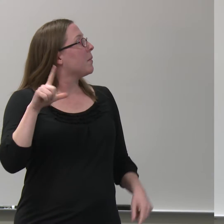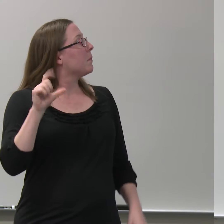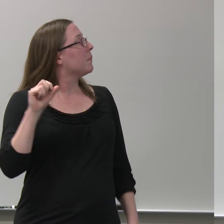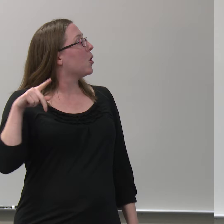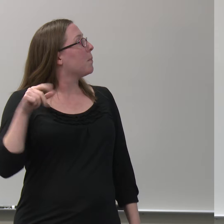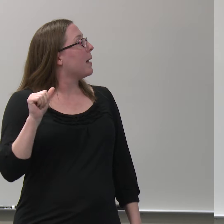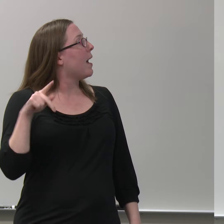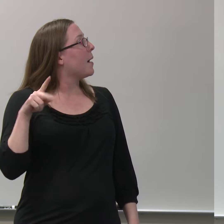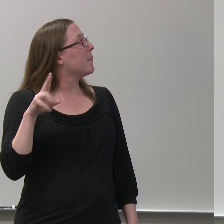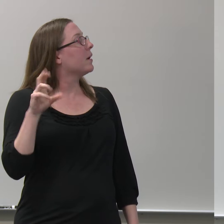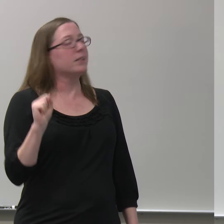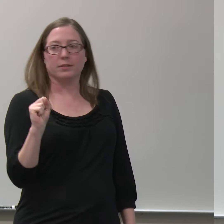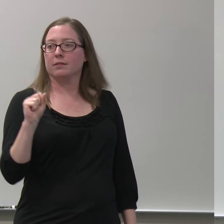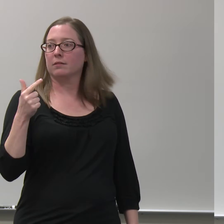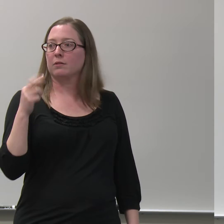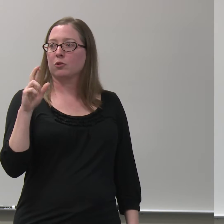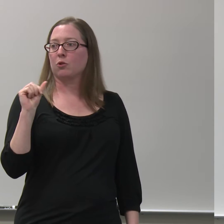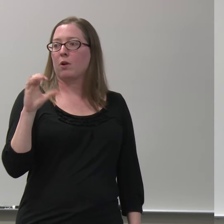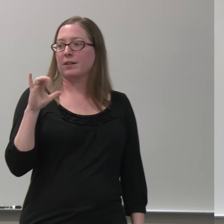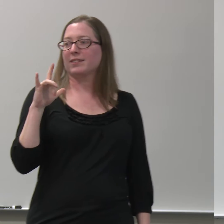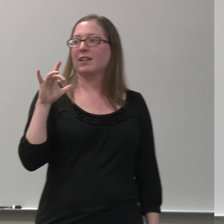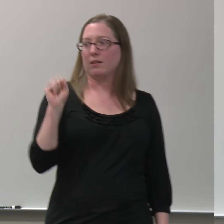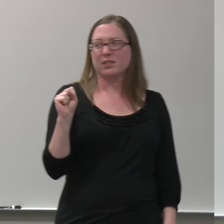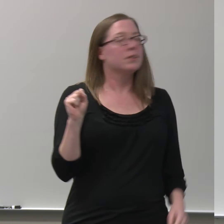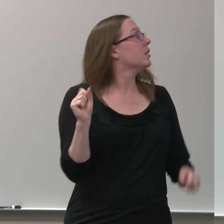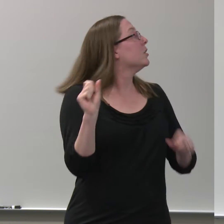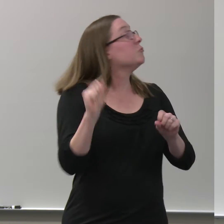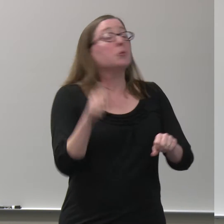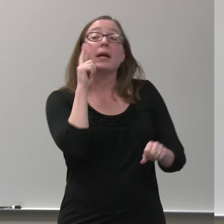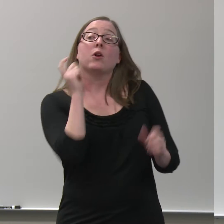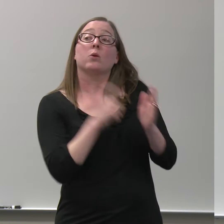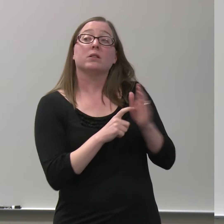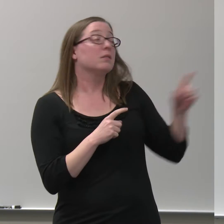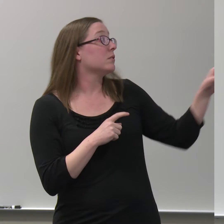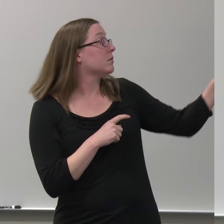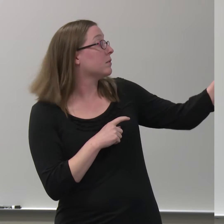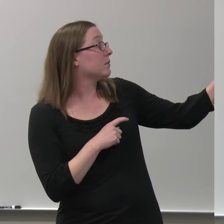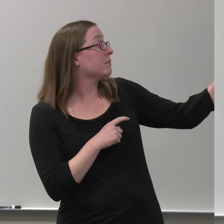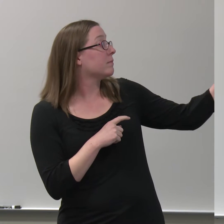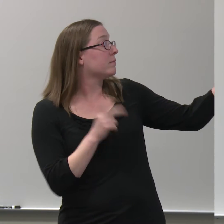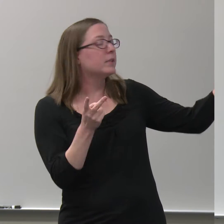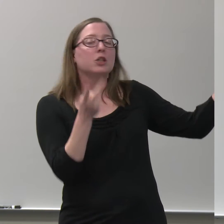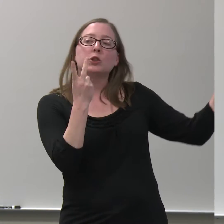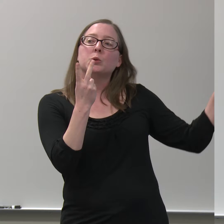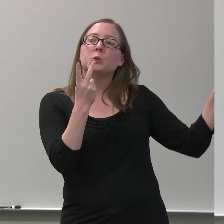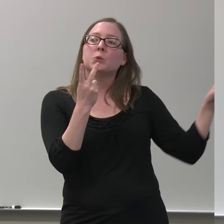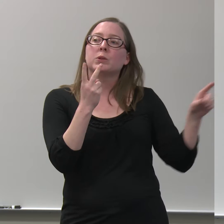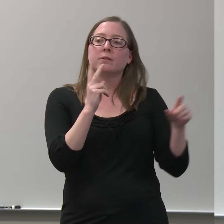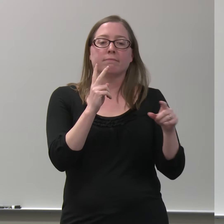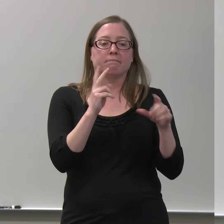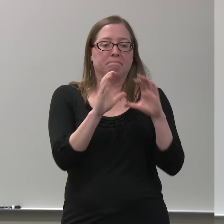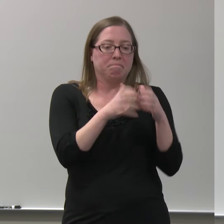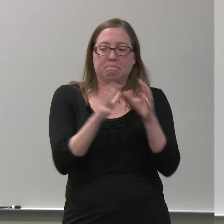at chromosome aberrations because, as you can see from this picture, it actually had only two sets of chromosomes,